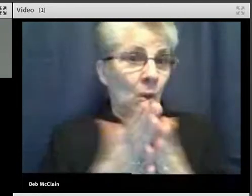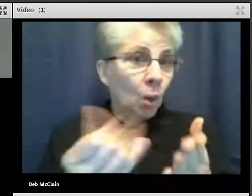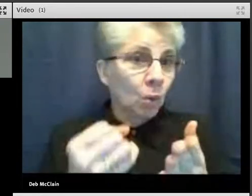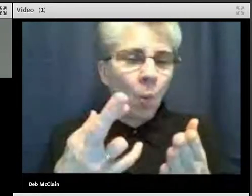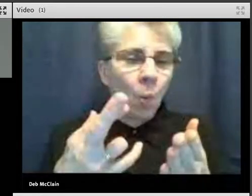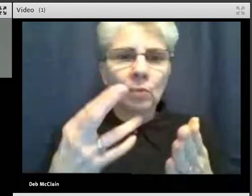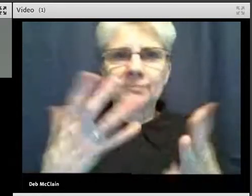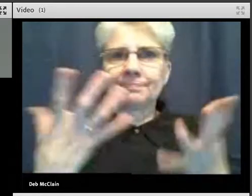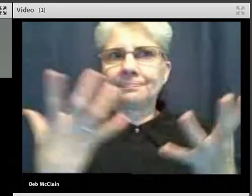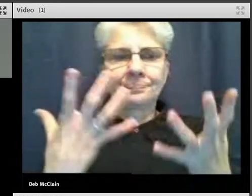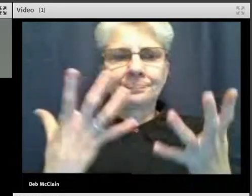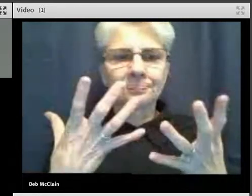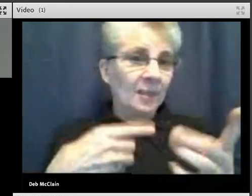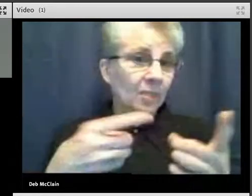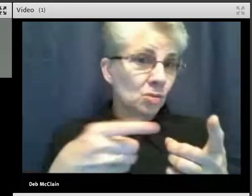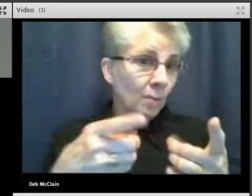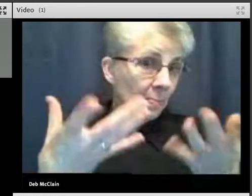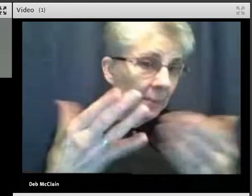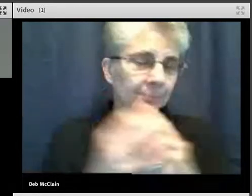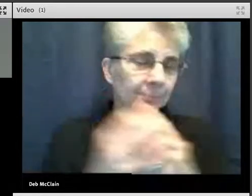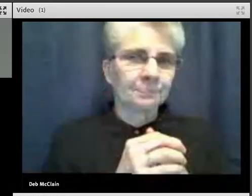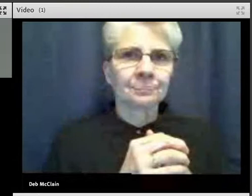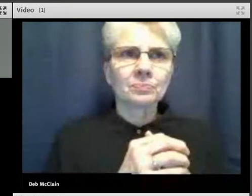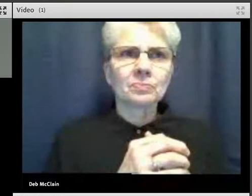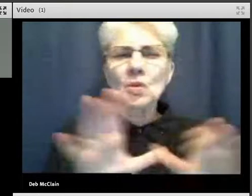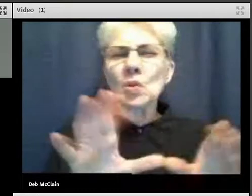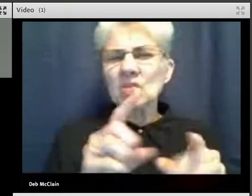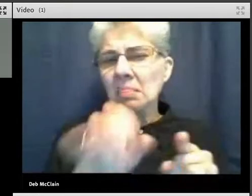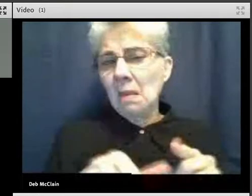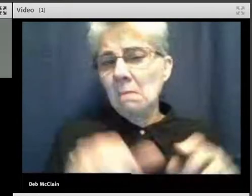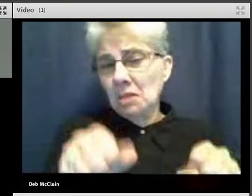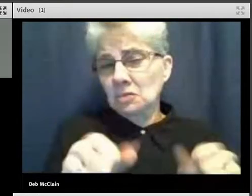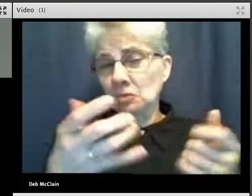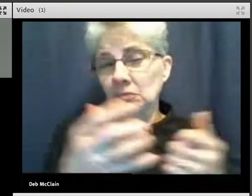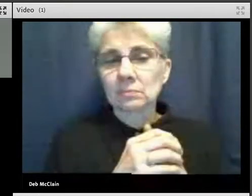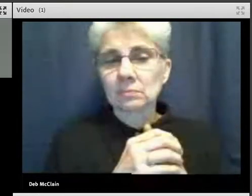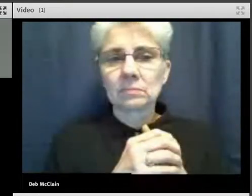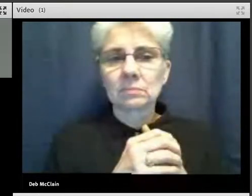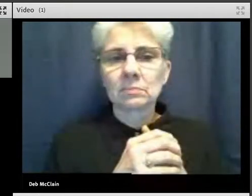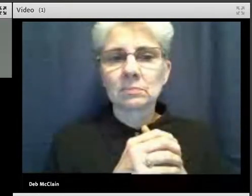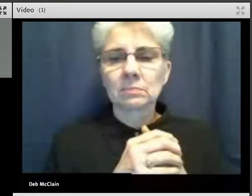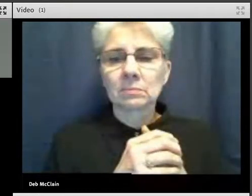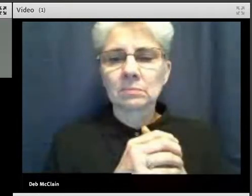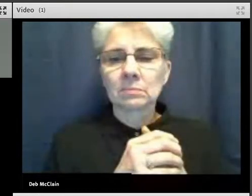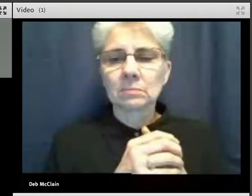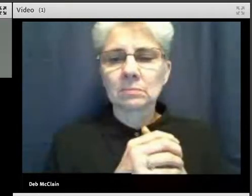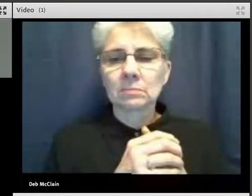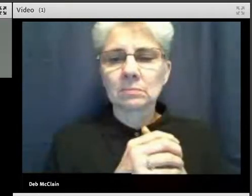maybe you can name the book in the description. Maybe you do something like that.